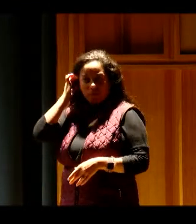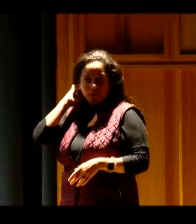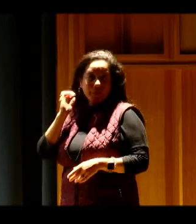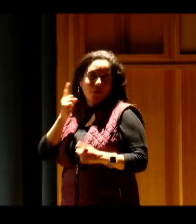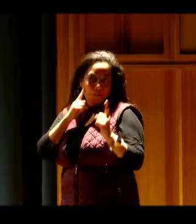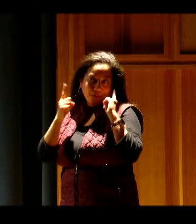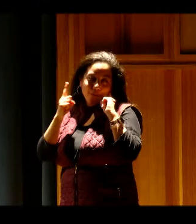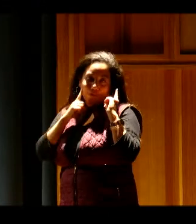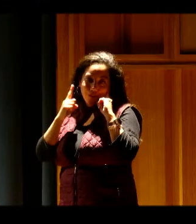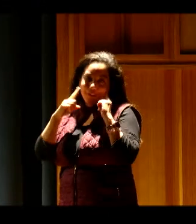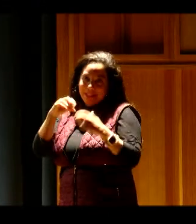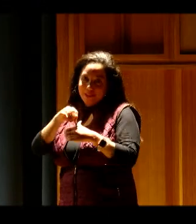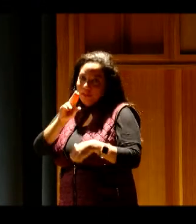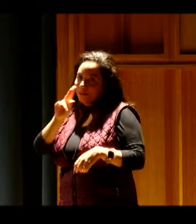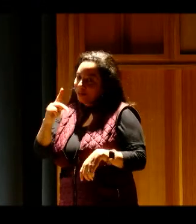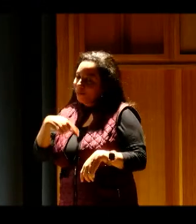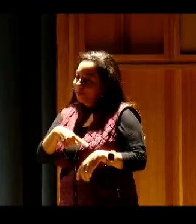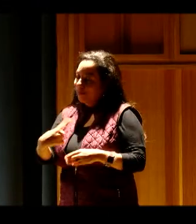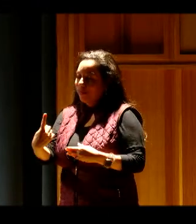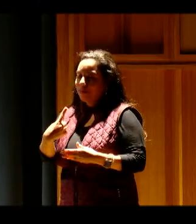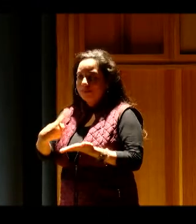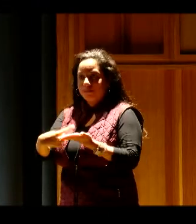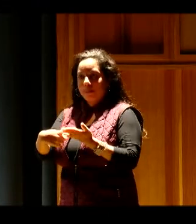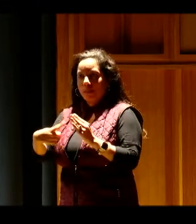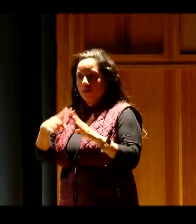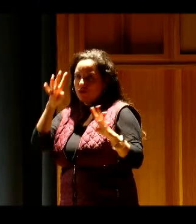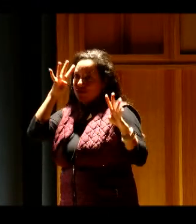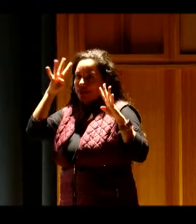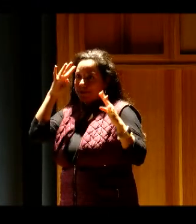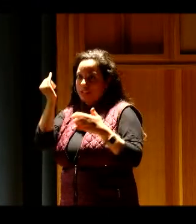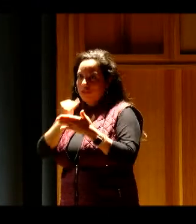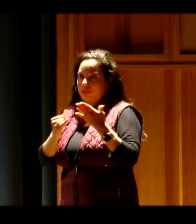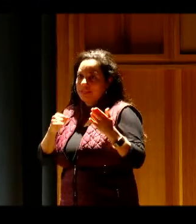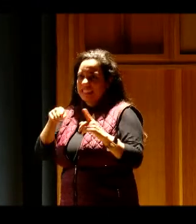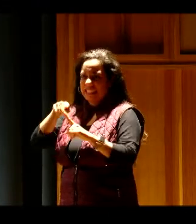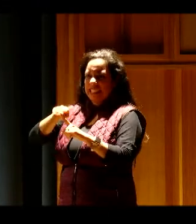We're always talking about the creative industries being the vector for growth.